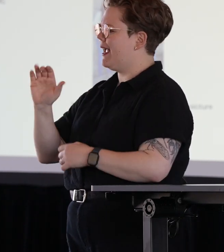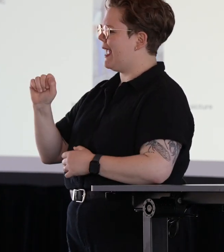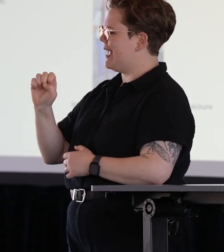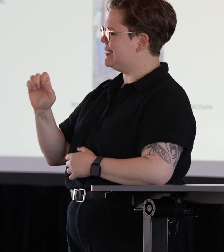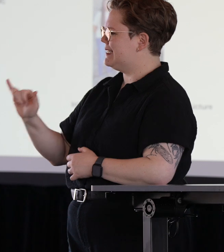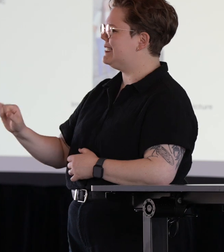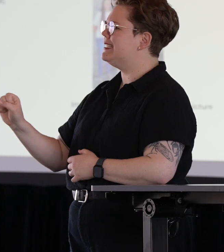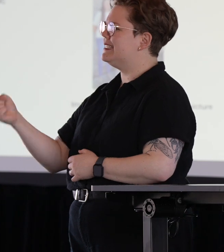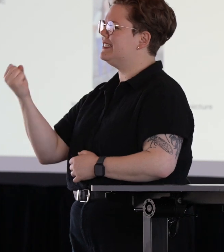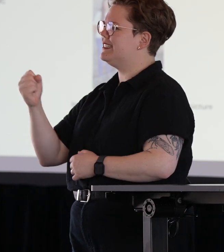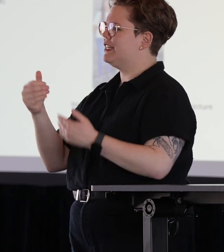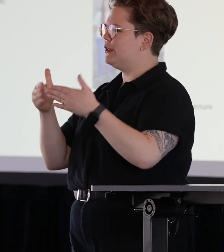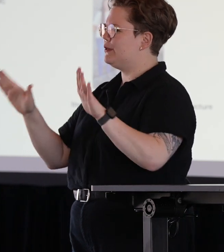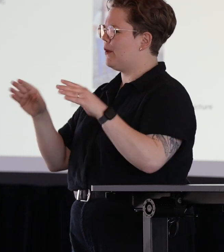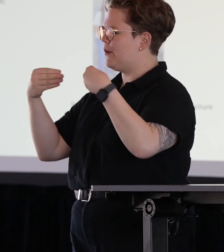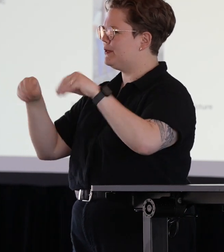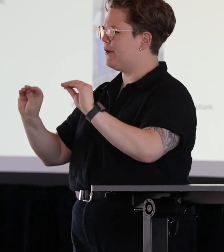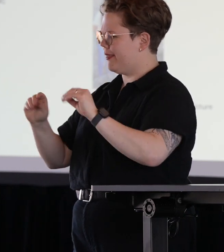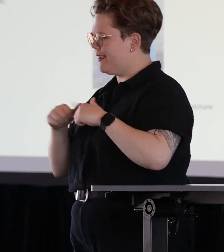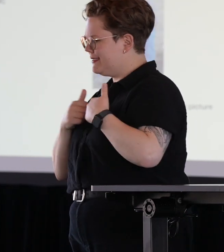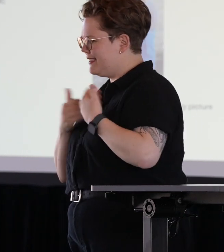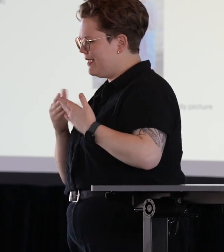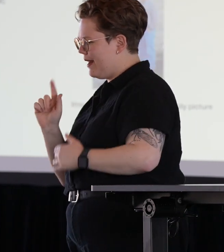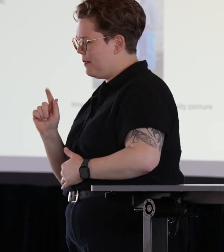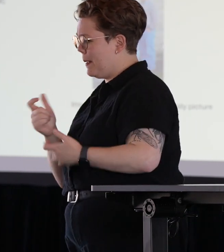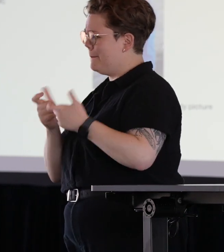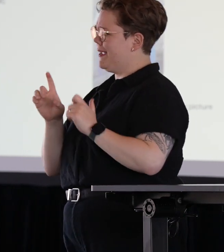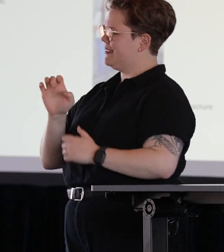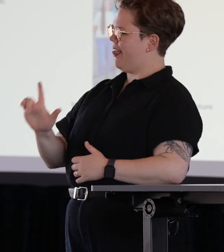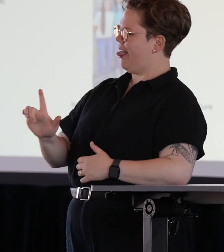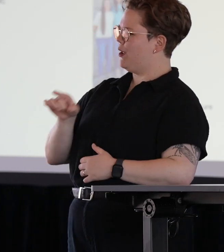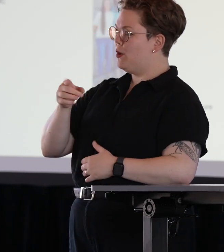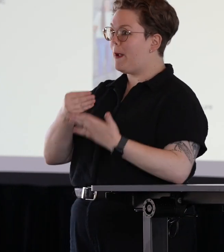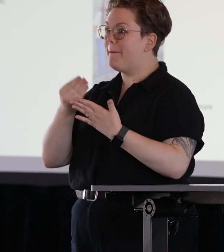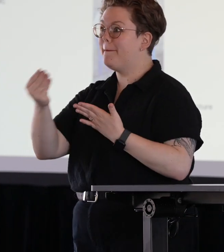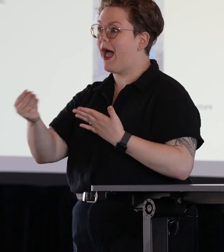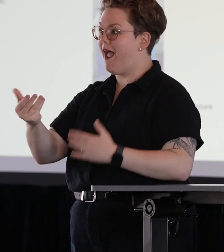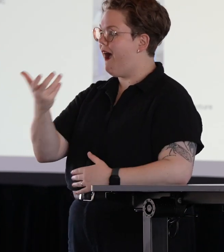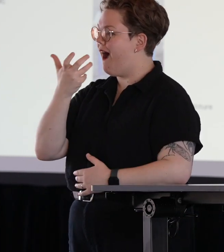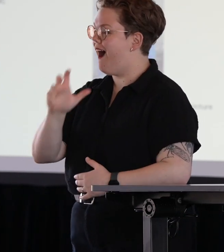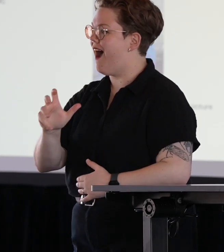it up. They do exist in Alabama. So there was a big deal because you did, you could get pizza hot. You didn't have to make it